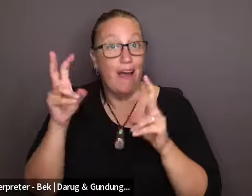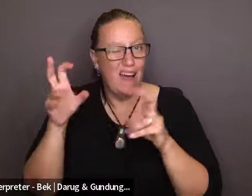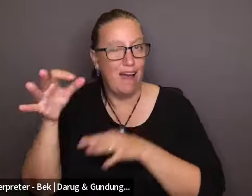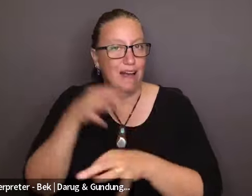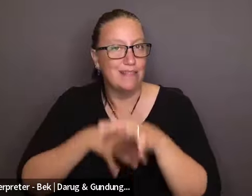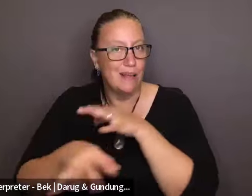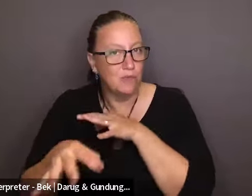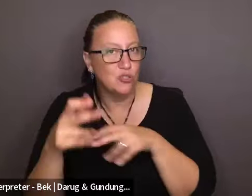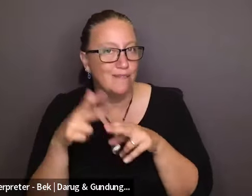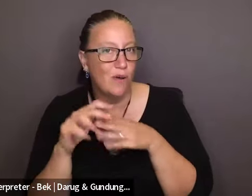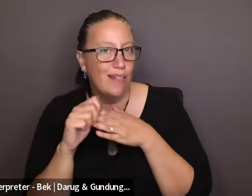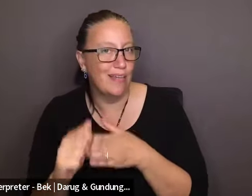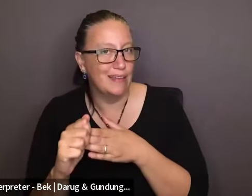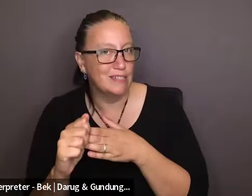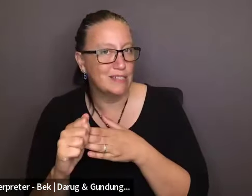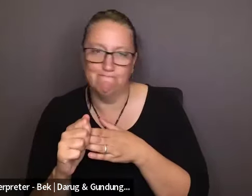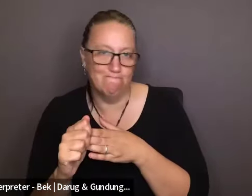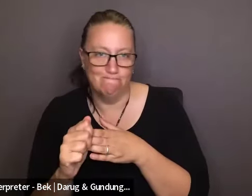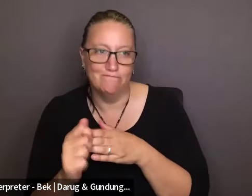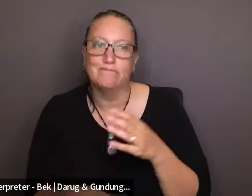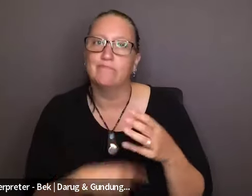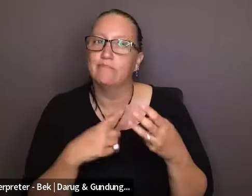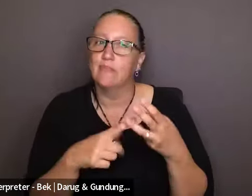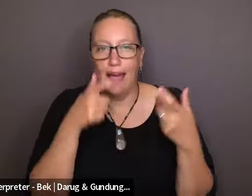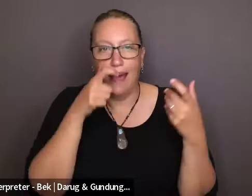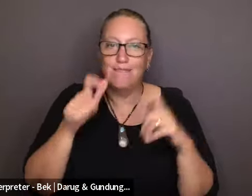without clear roles or responsibilities, using